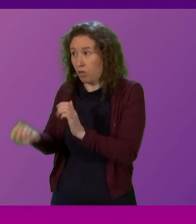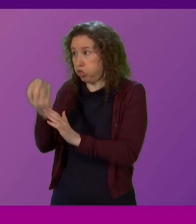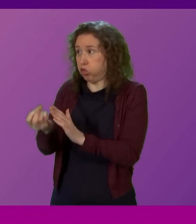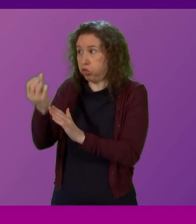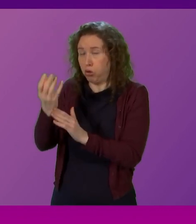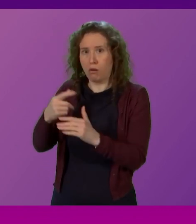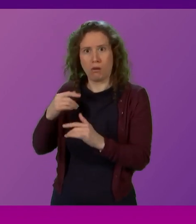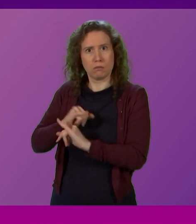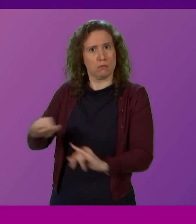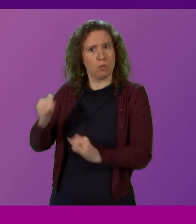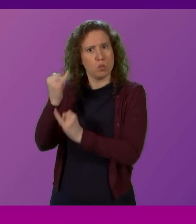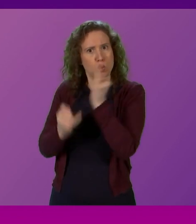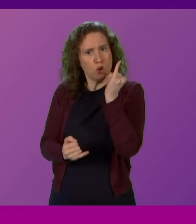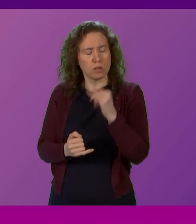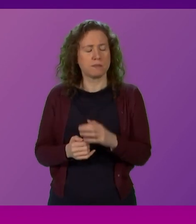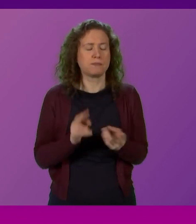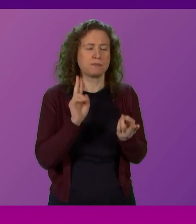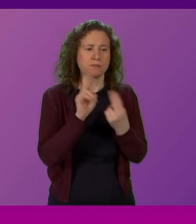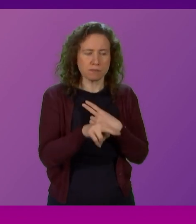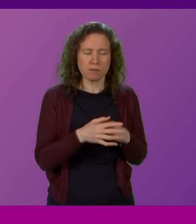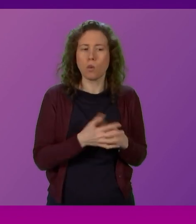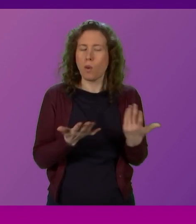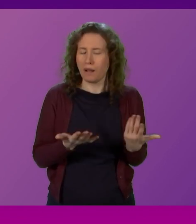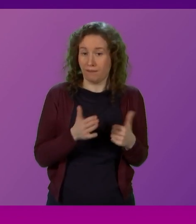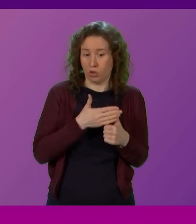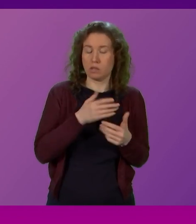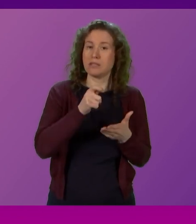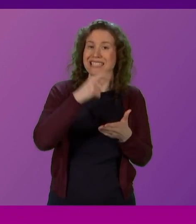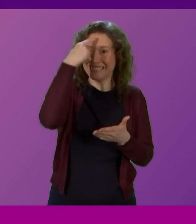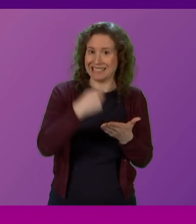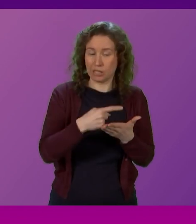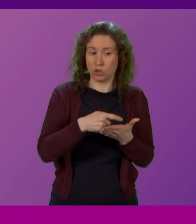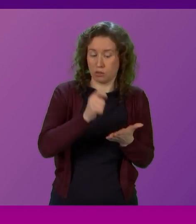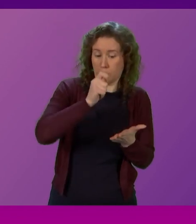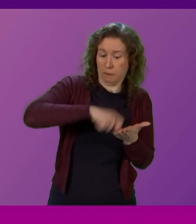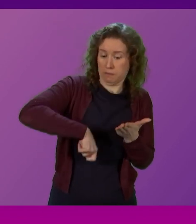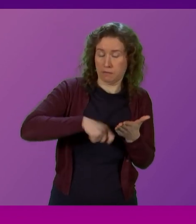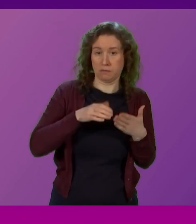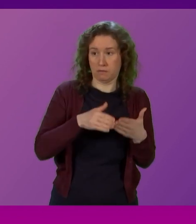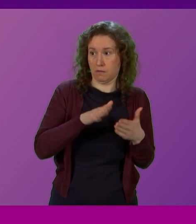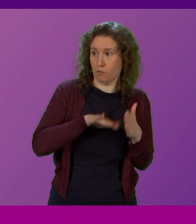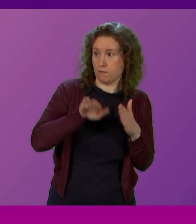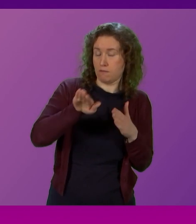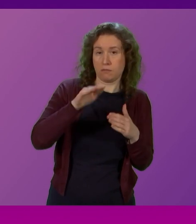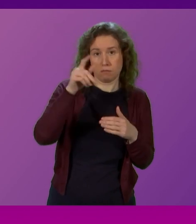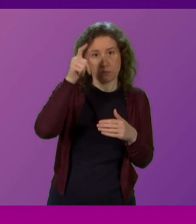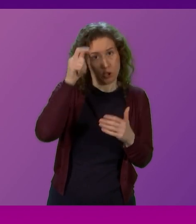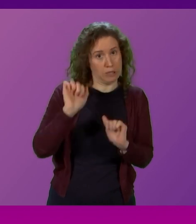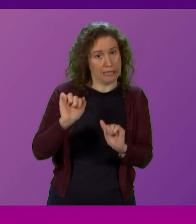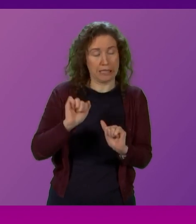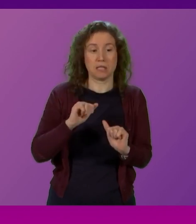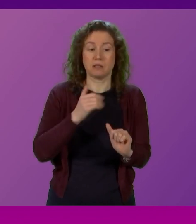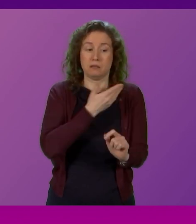First, on the procurement decisions, over recent weeks, the leader of the member’s